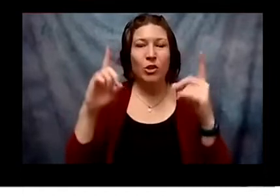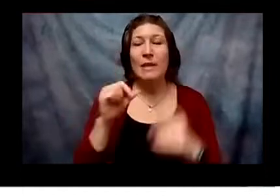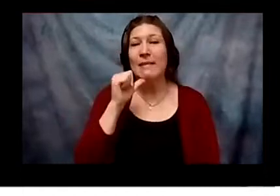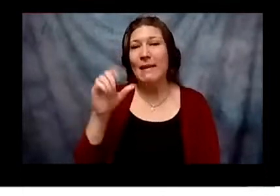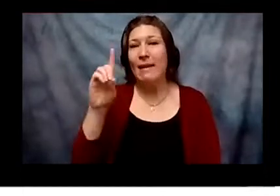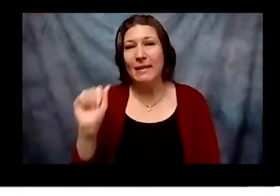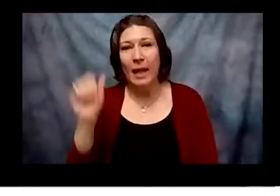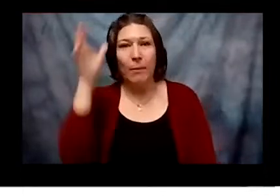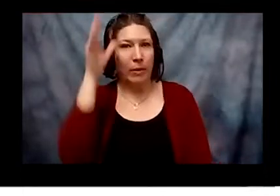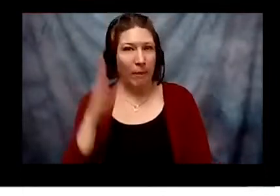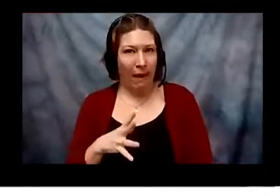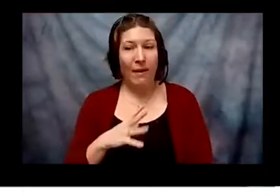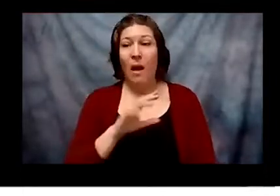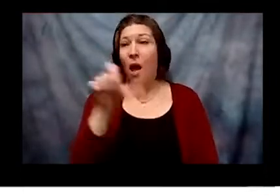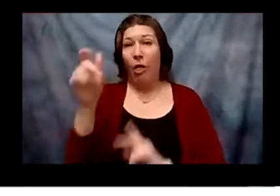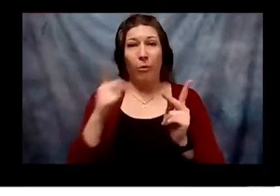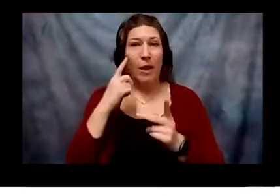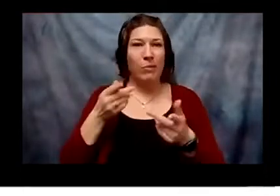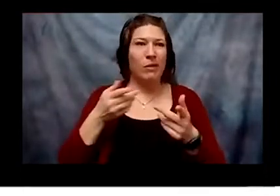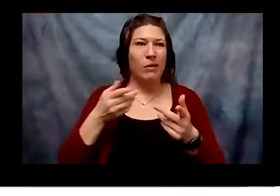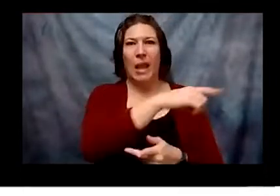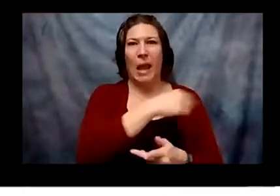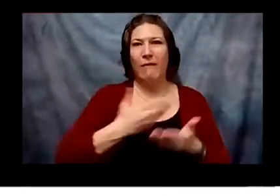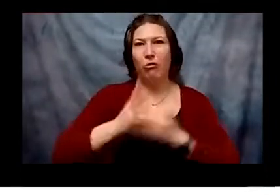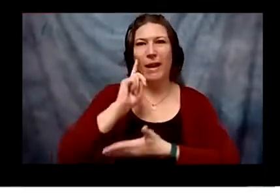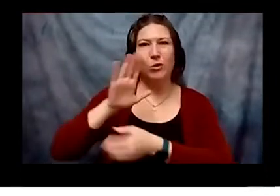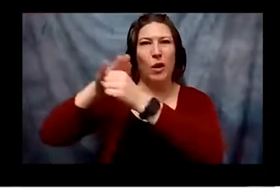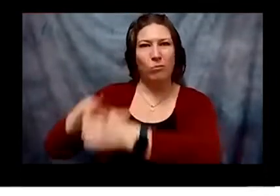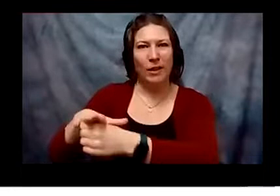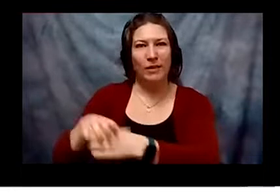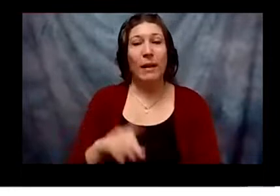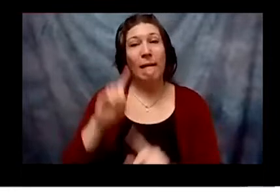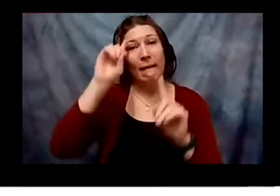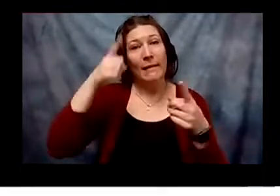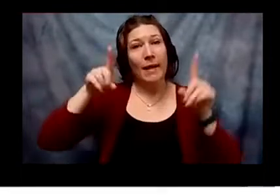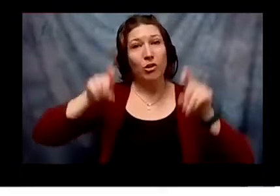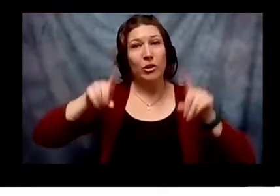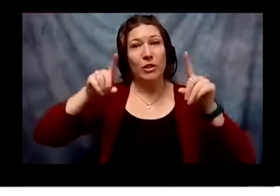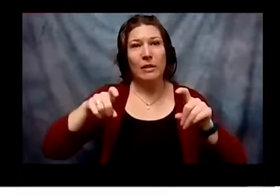The intelligence test was the way that measured people's value in society,